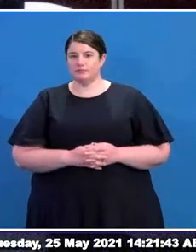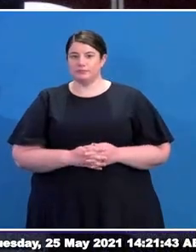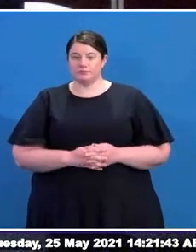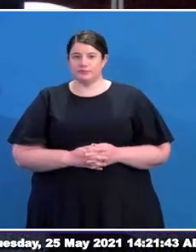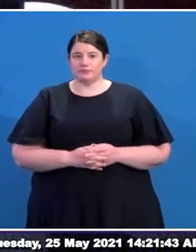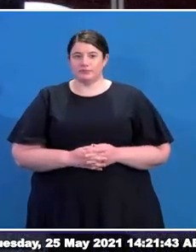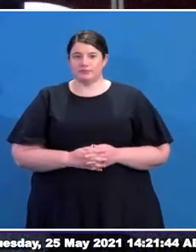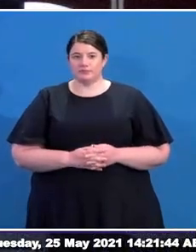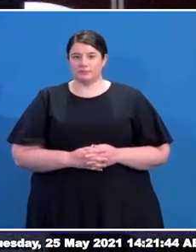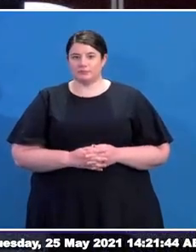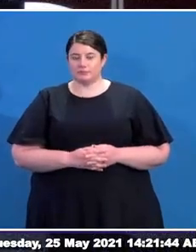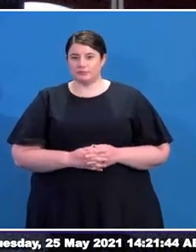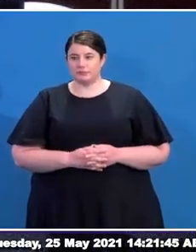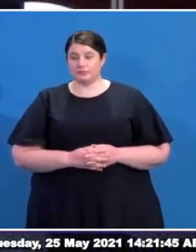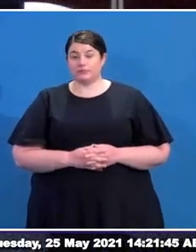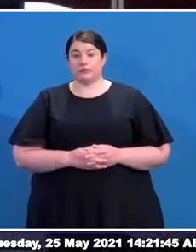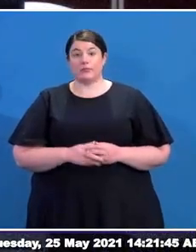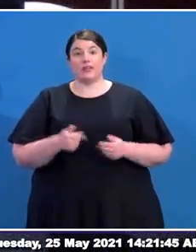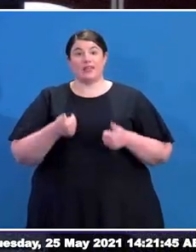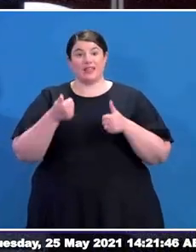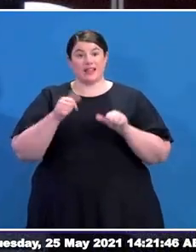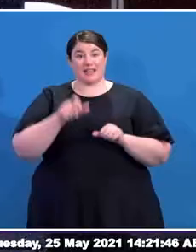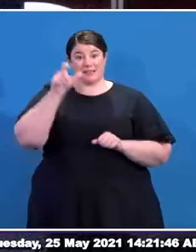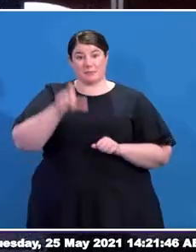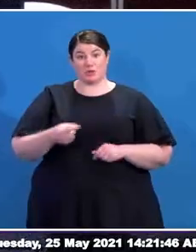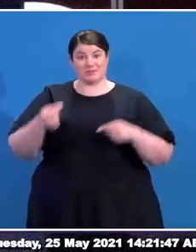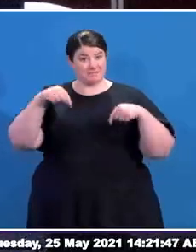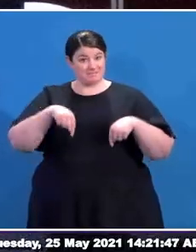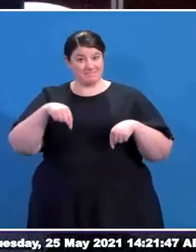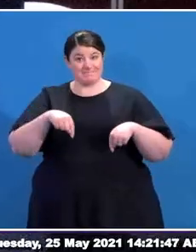You will see our next witness is here in the hearing room.